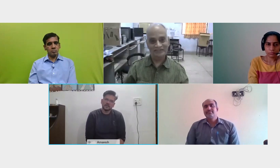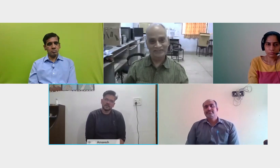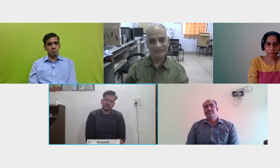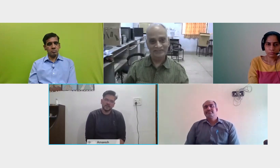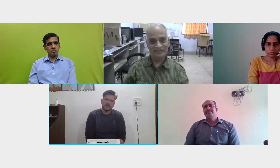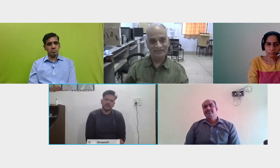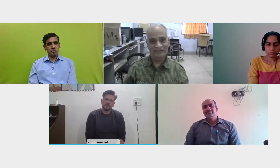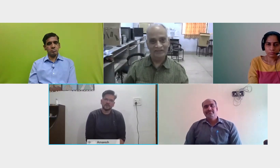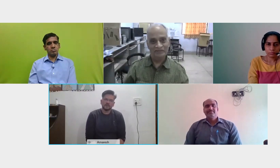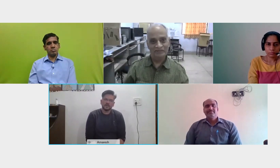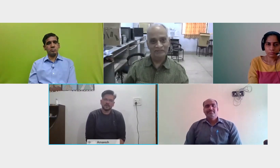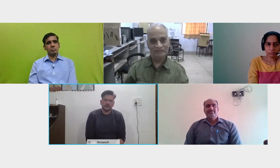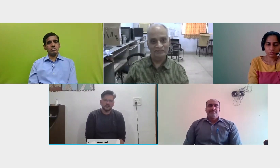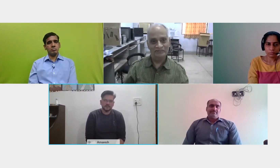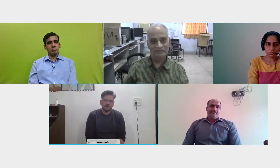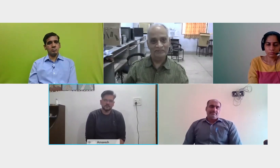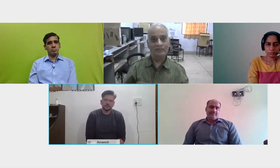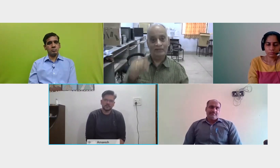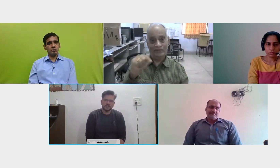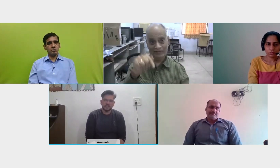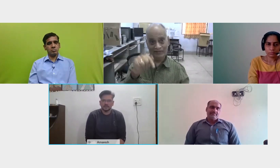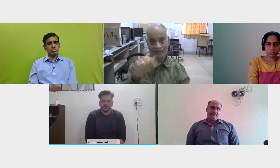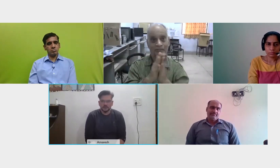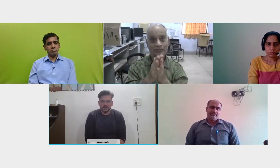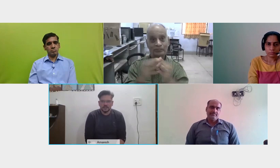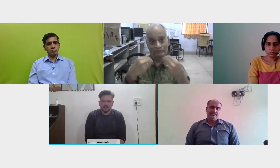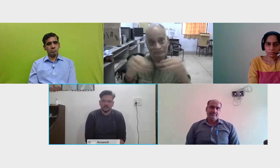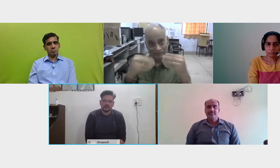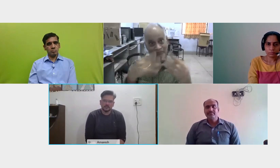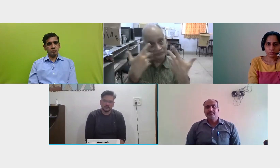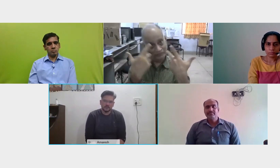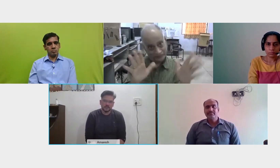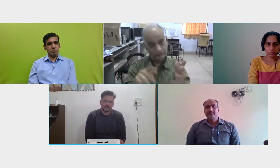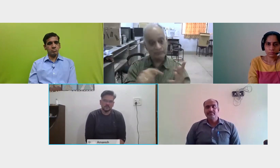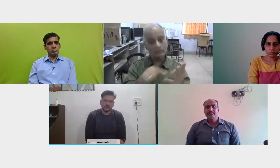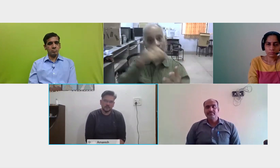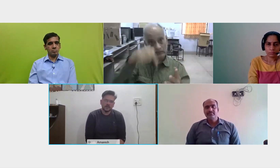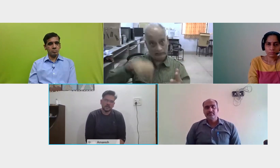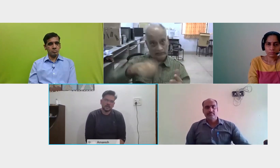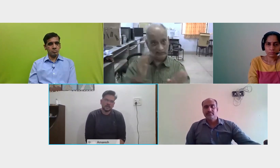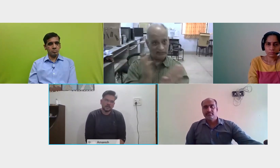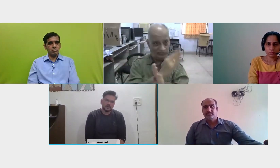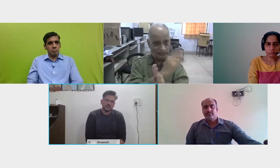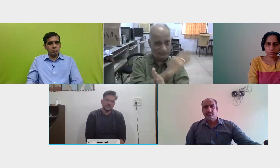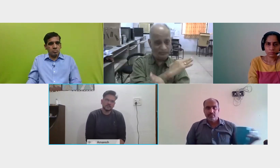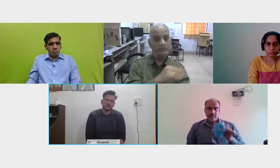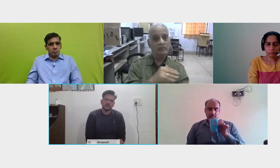hard work but I thank cpm for initiating this project and successful now now since the dictionary